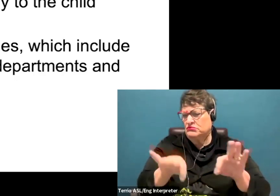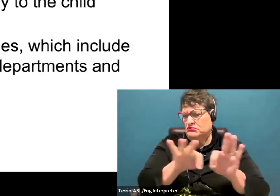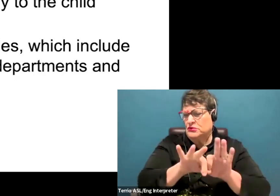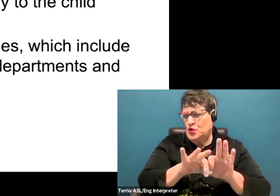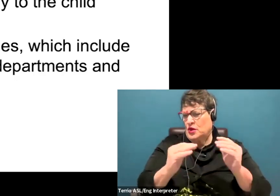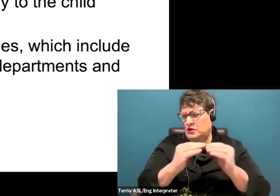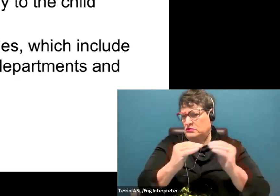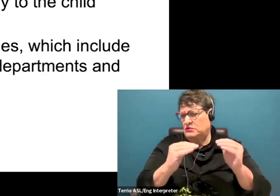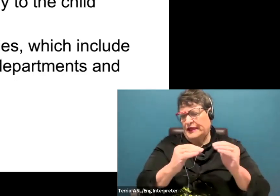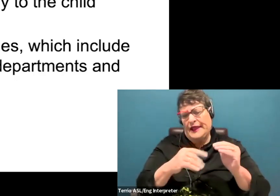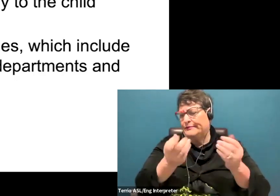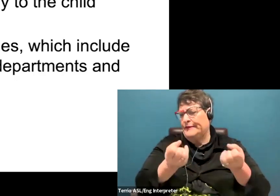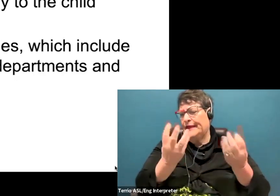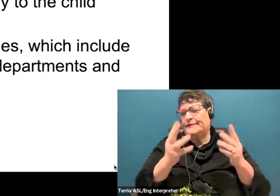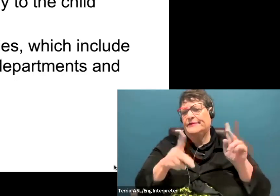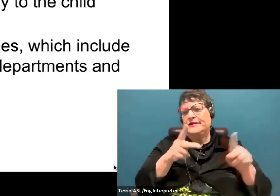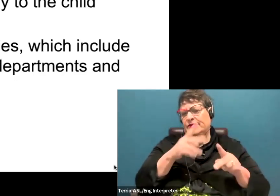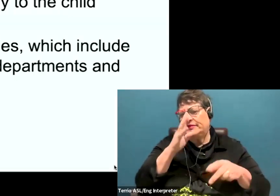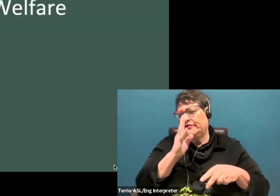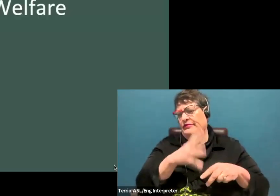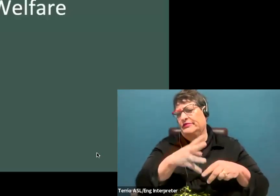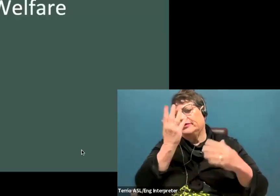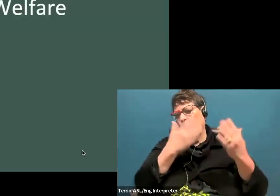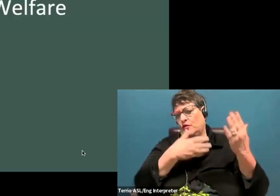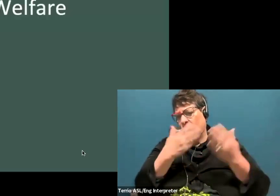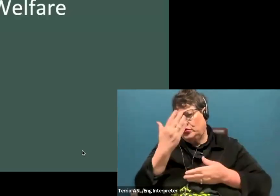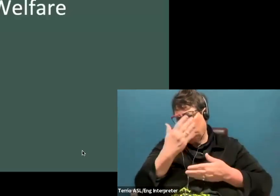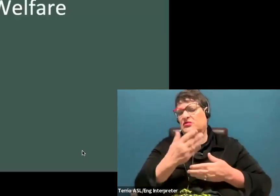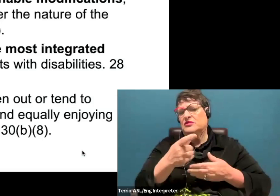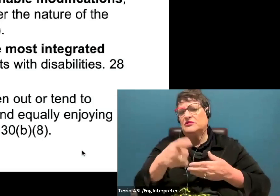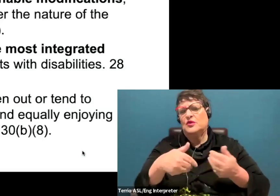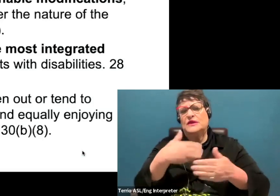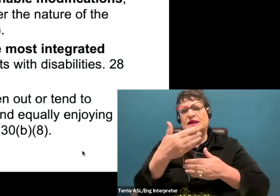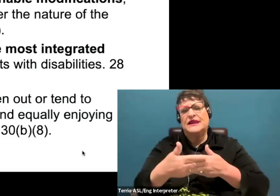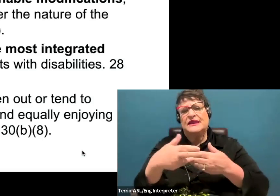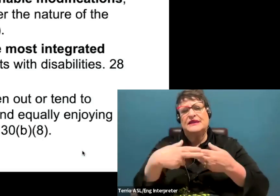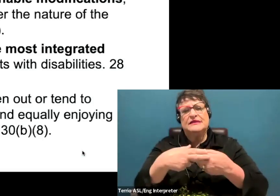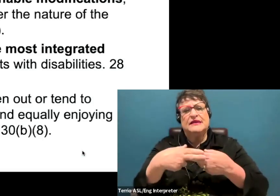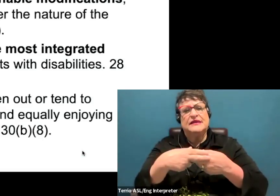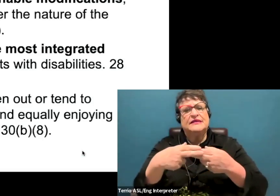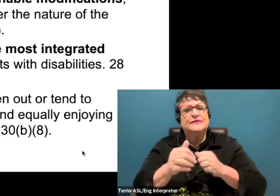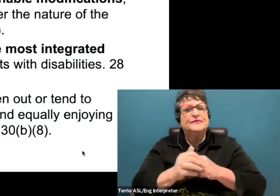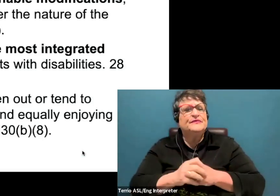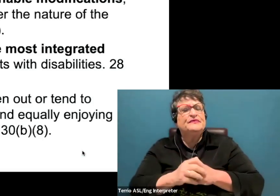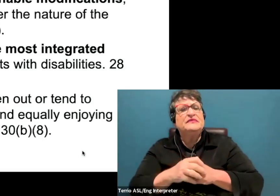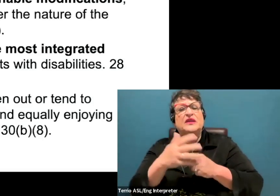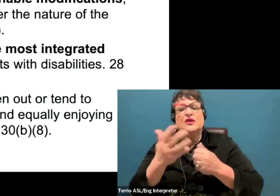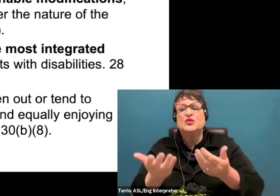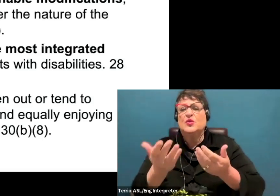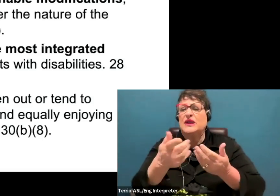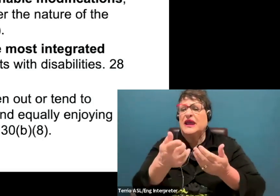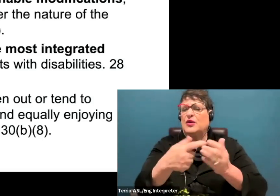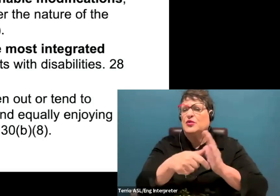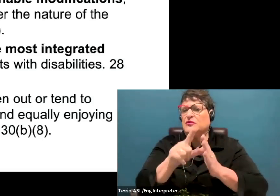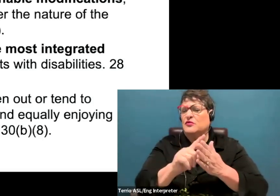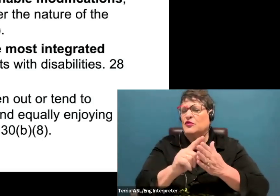Next slide, please. So let's go over what sort of-